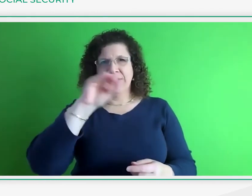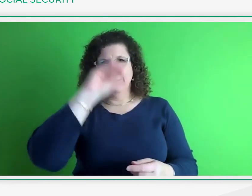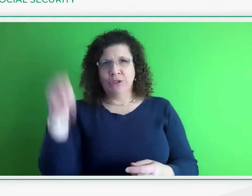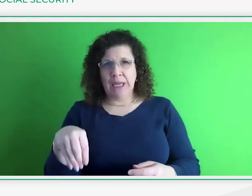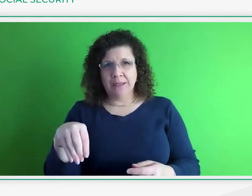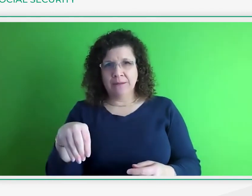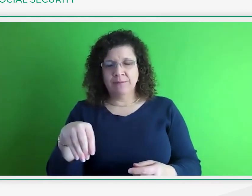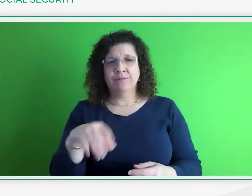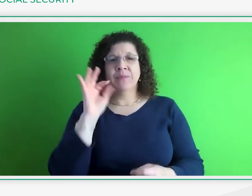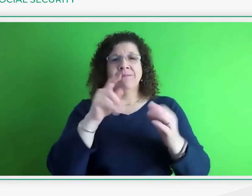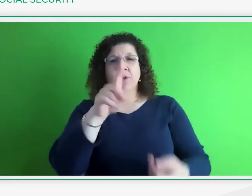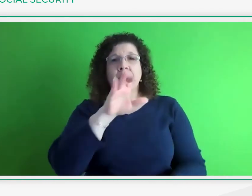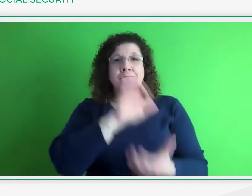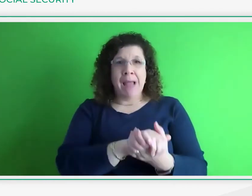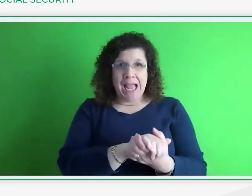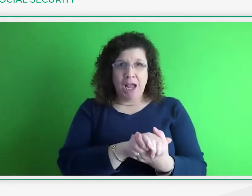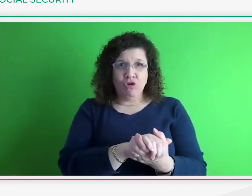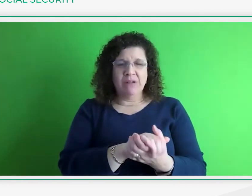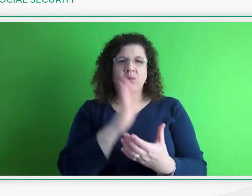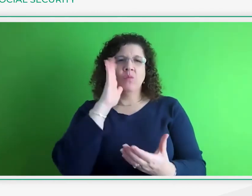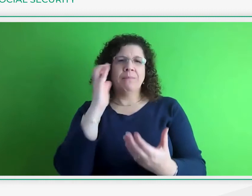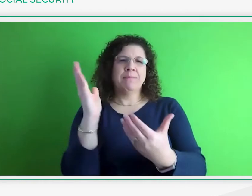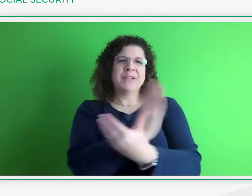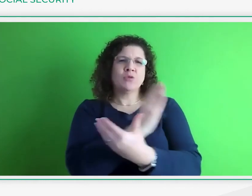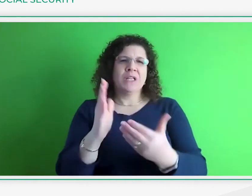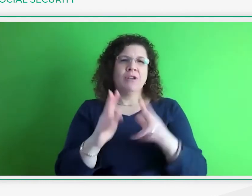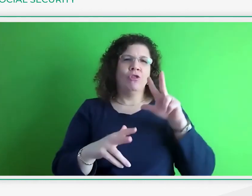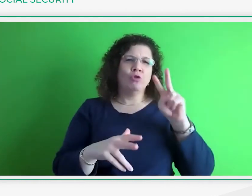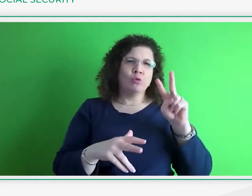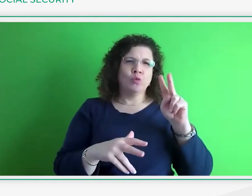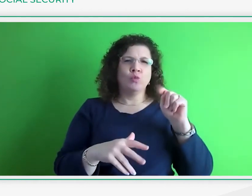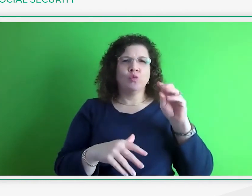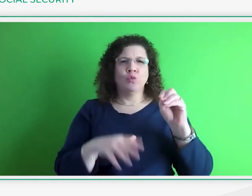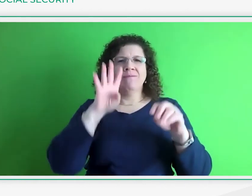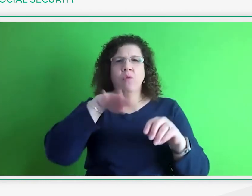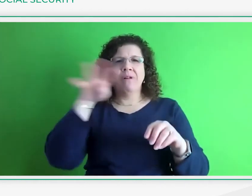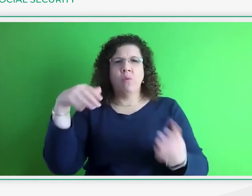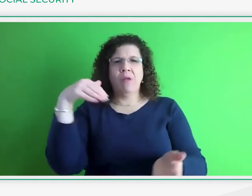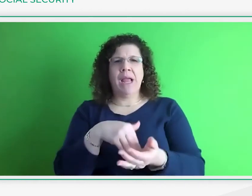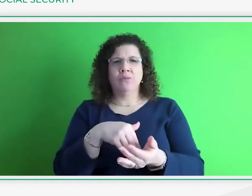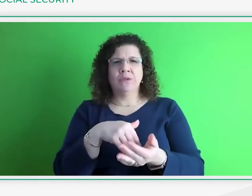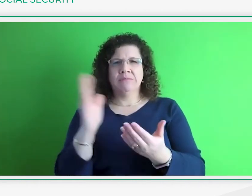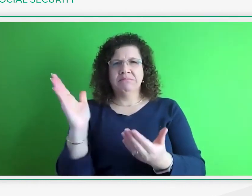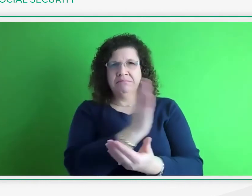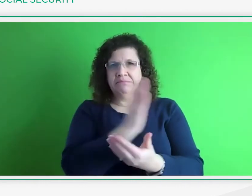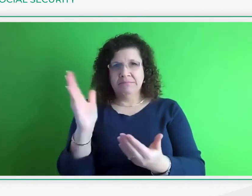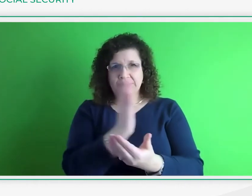So half of your Social Security is taxed. If you're married, it would be between $32,000 - $44,000.